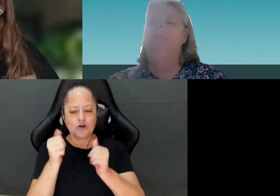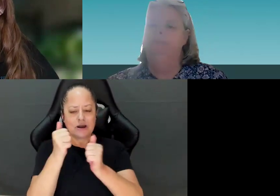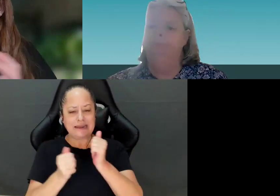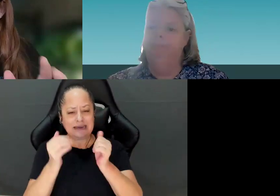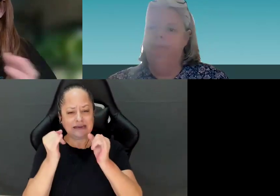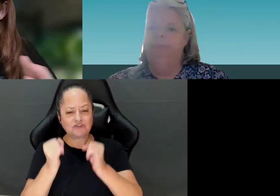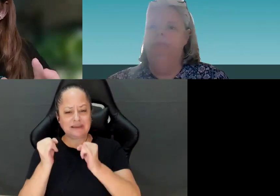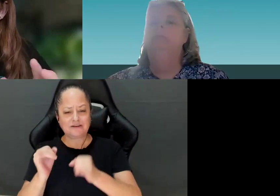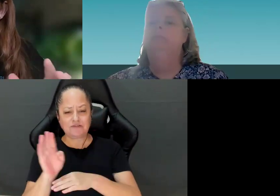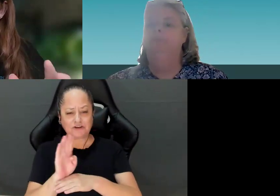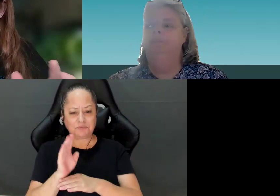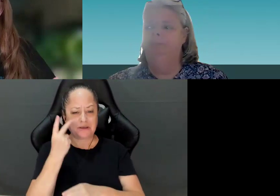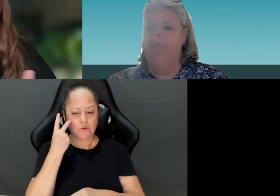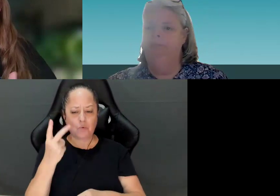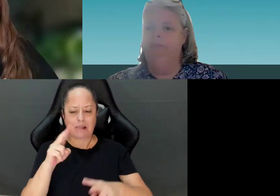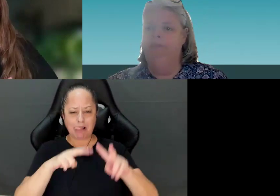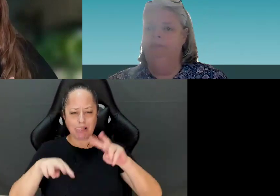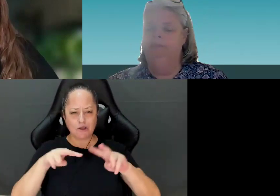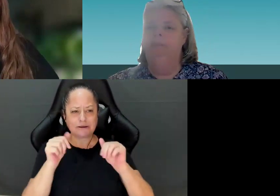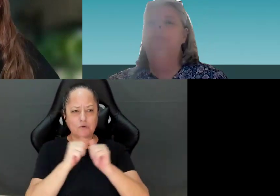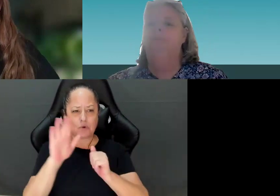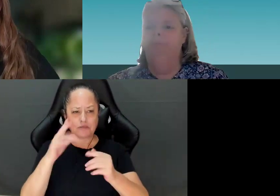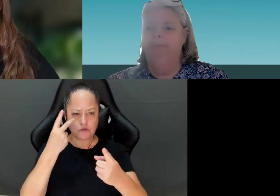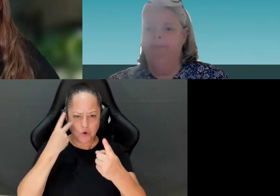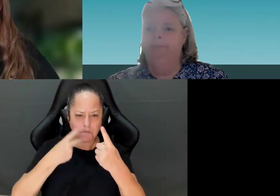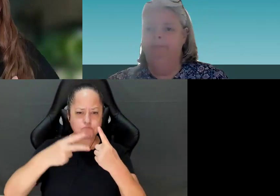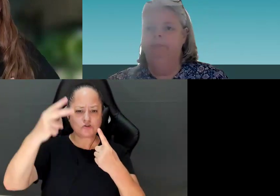And we'll look at it with your projections and your future plans.